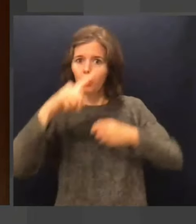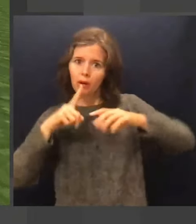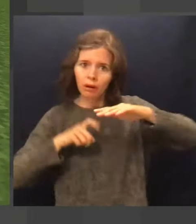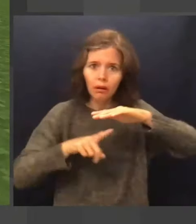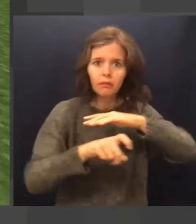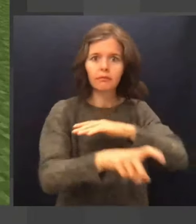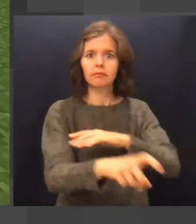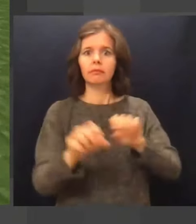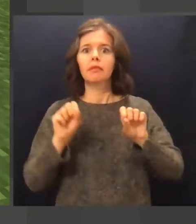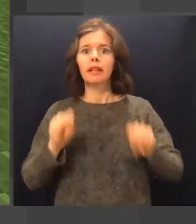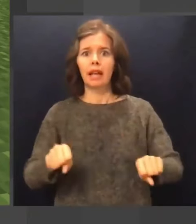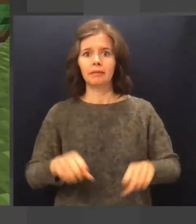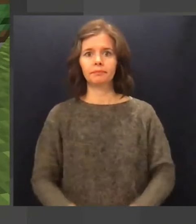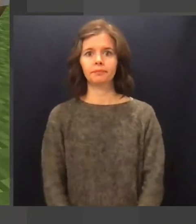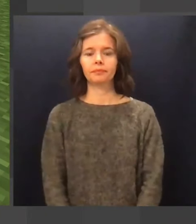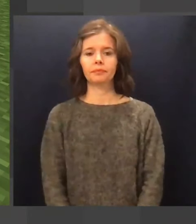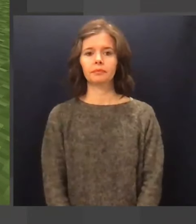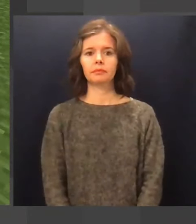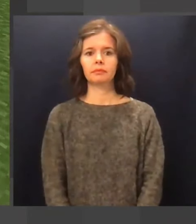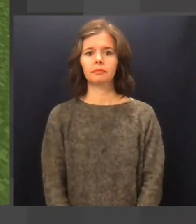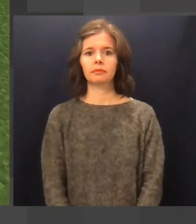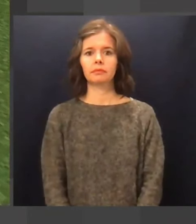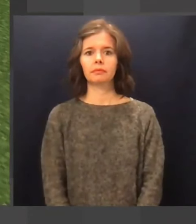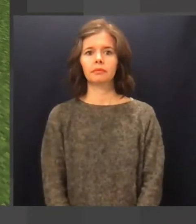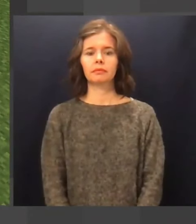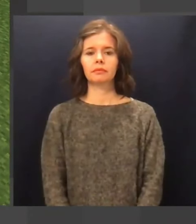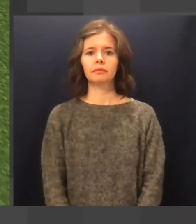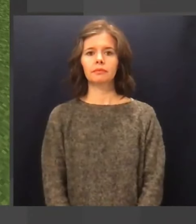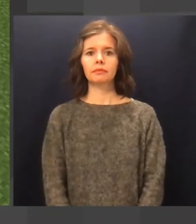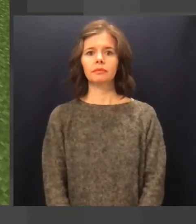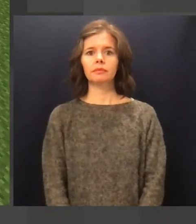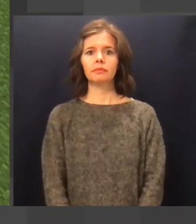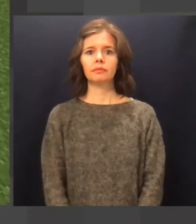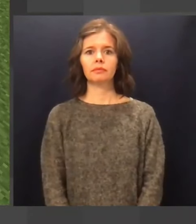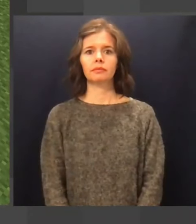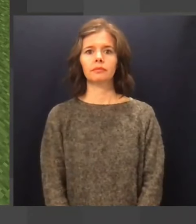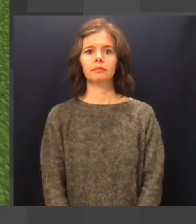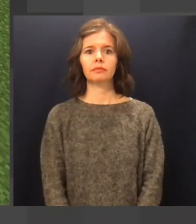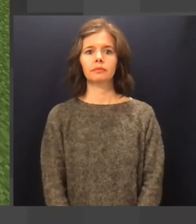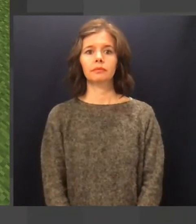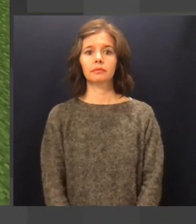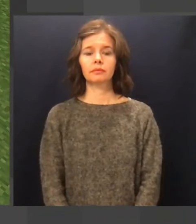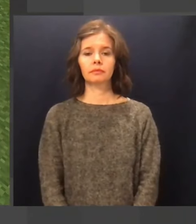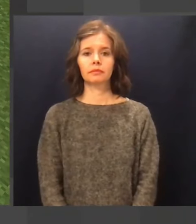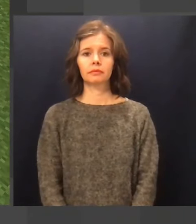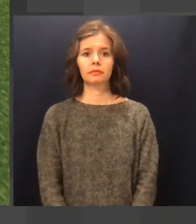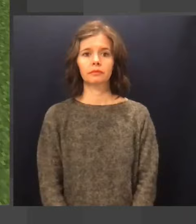SCULK SENSOR. LETS APE TAKE A LOOK AT THAT